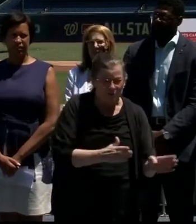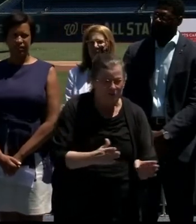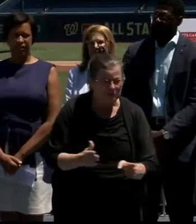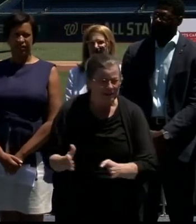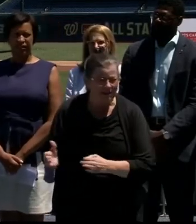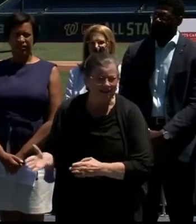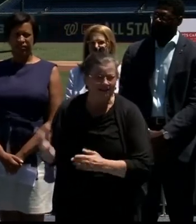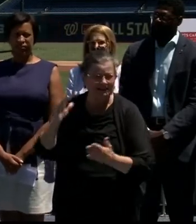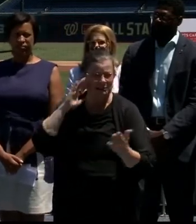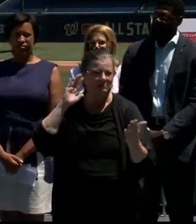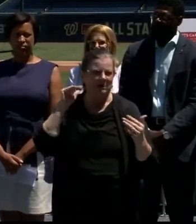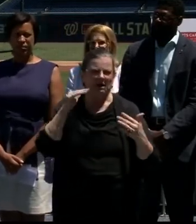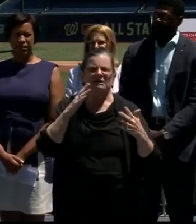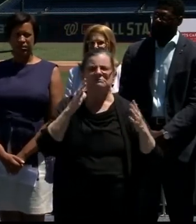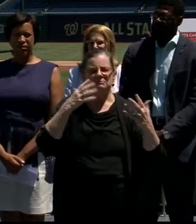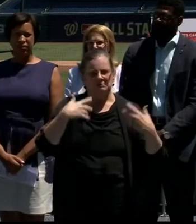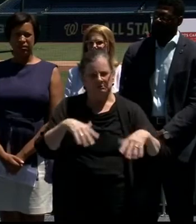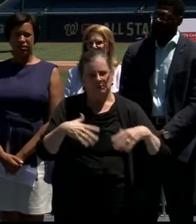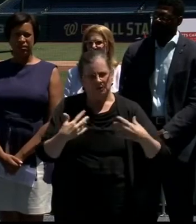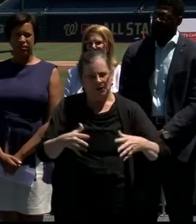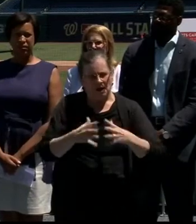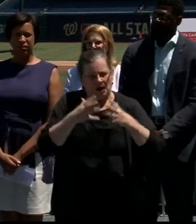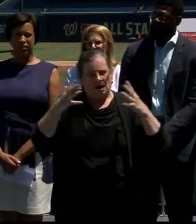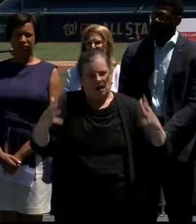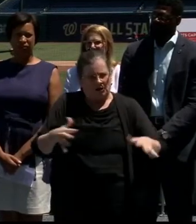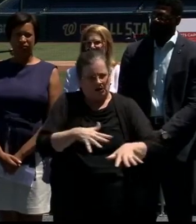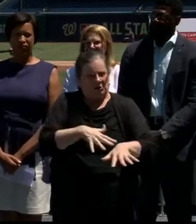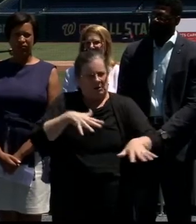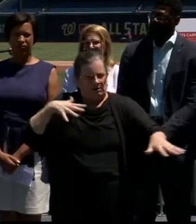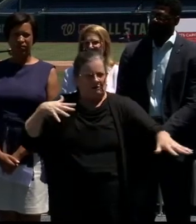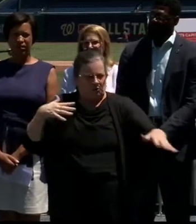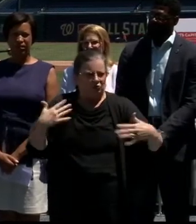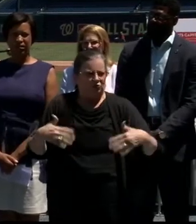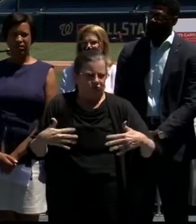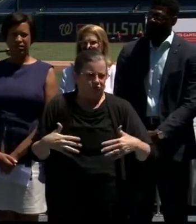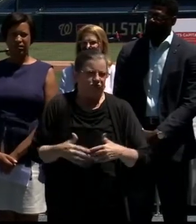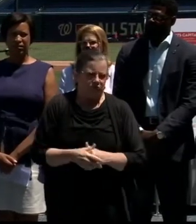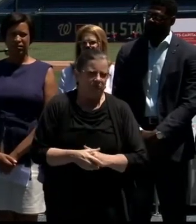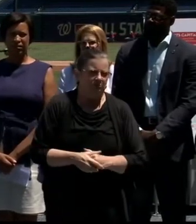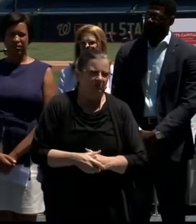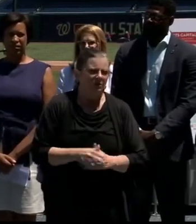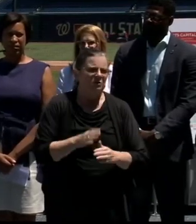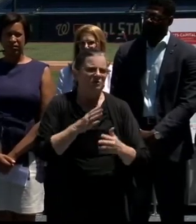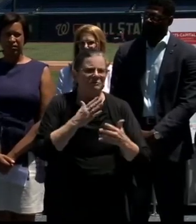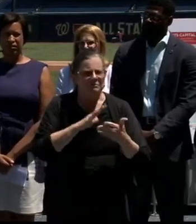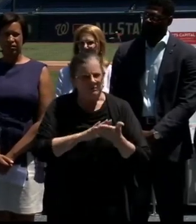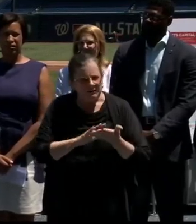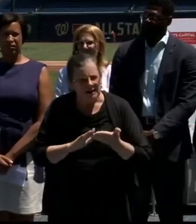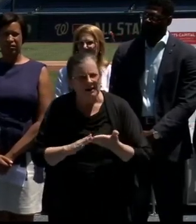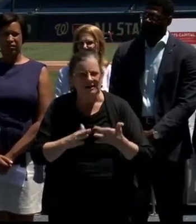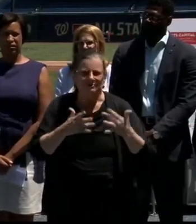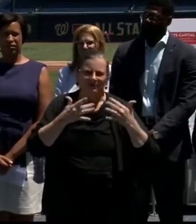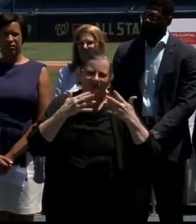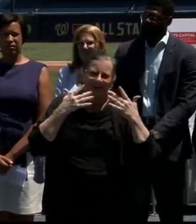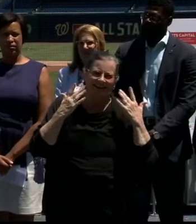COURTEOUS TO ONE ANOTHER AND TO YOUR LAW ENFORCEMENT OFFICERS. THE AREA AROUND THE BASEBALL STADIUM WILL OBVIOUSLY BE